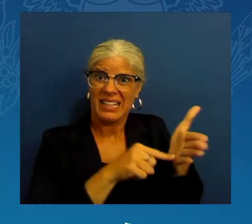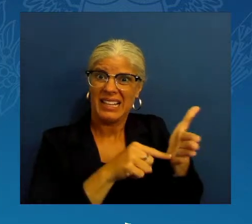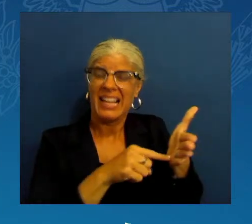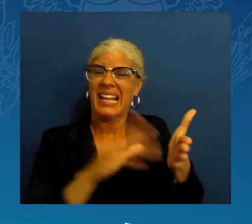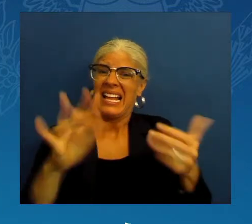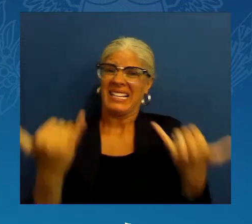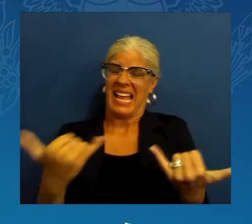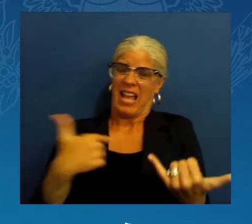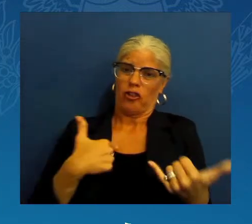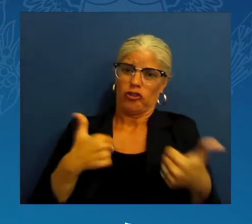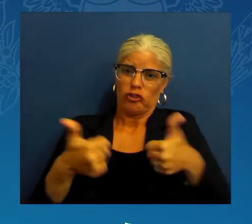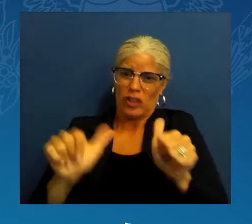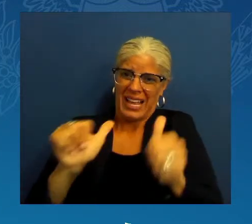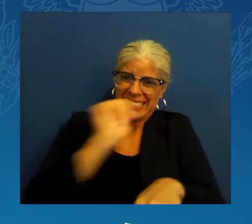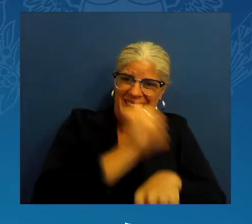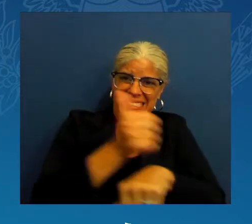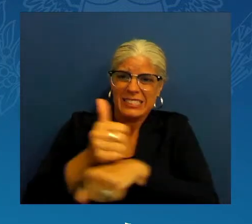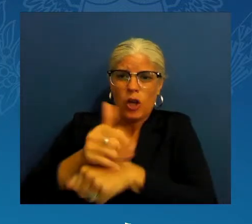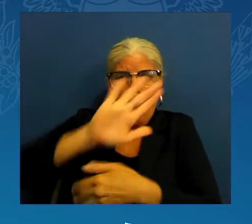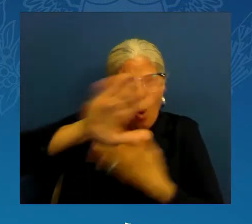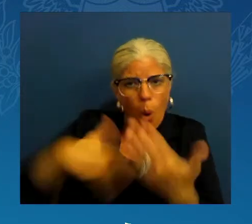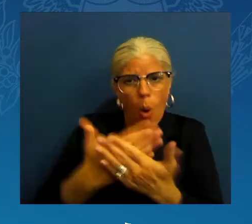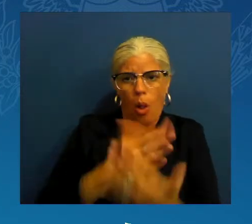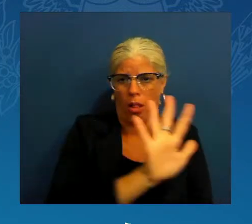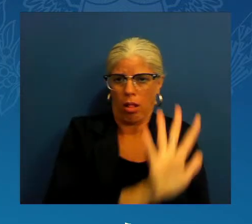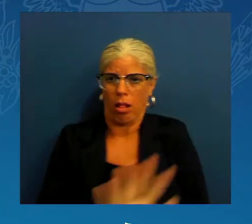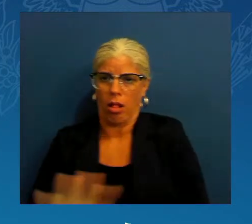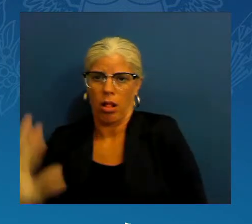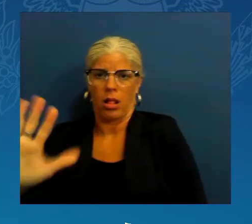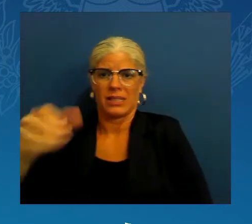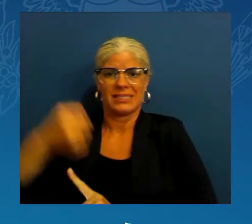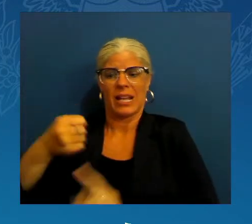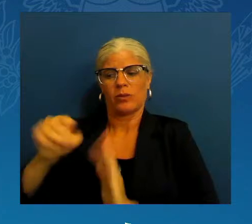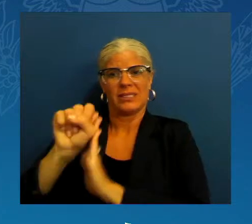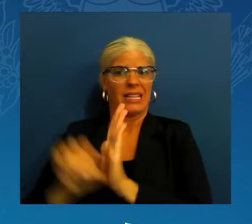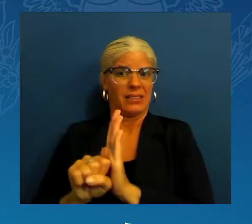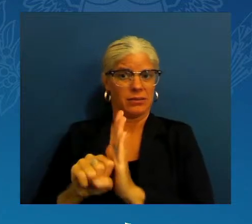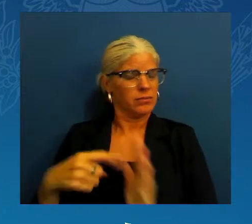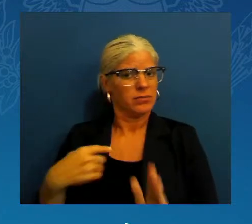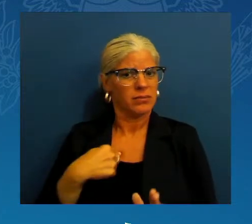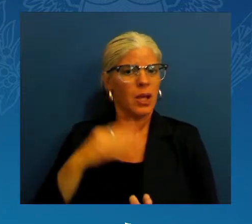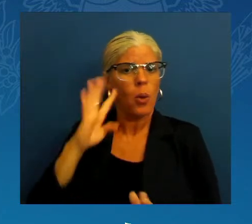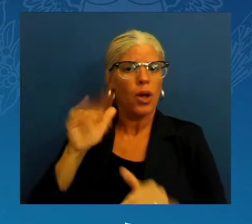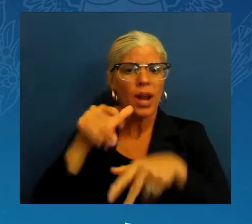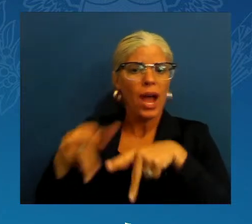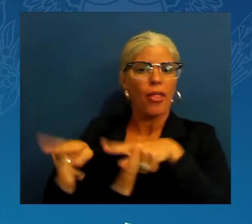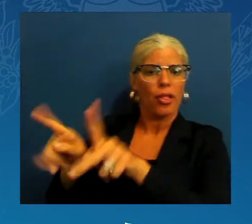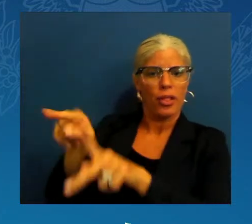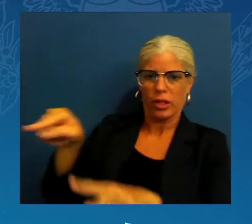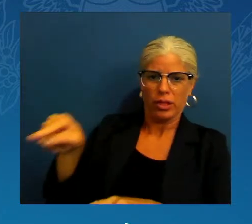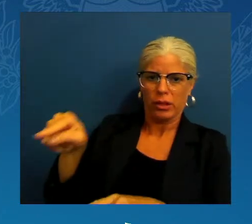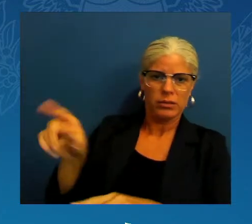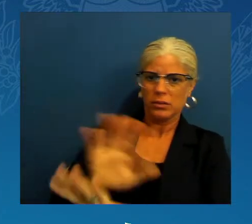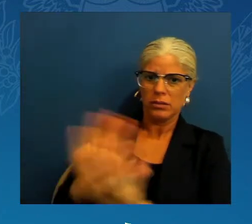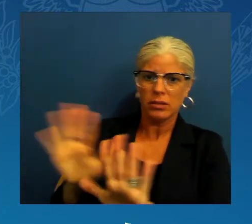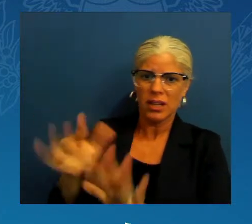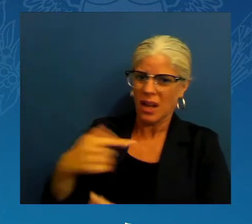I promise you, when I am president of the United States -- -- and when Congress passes a law